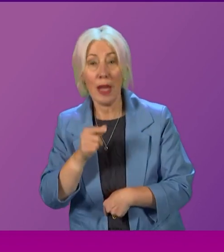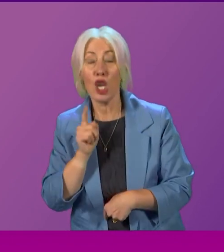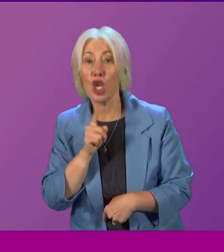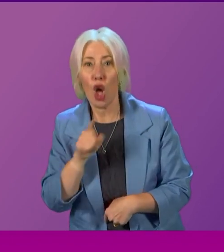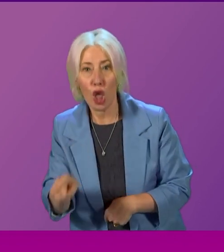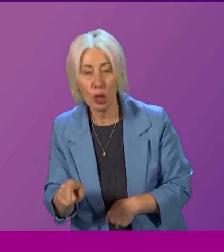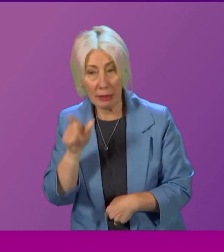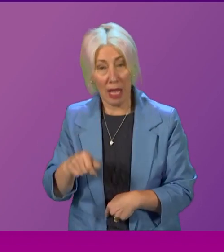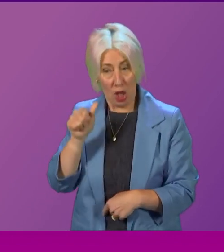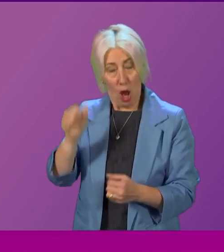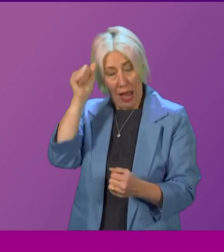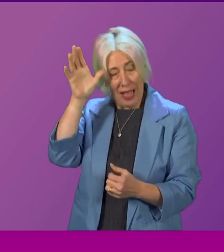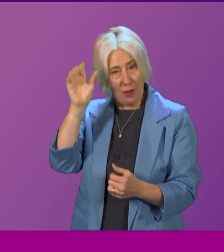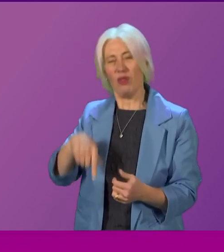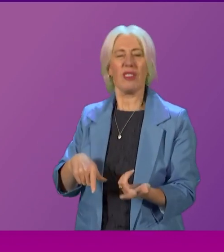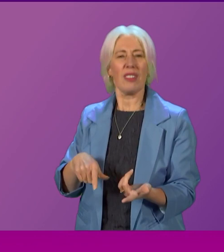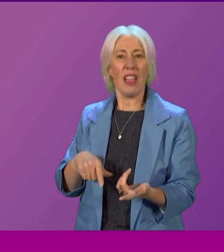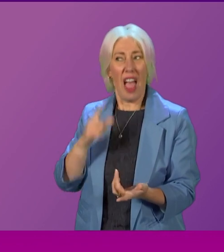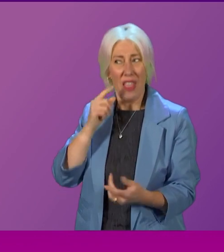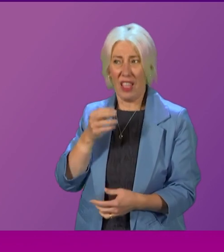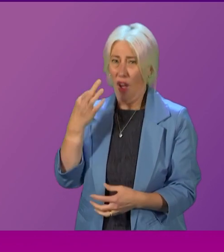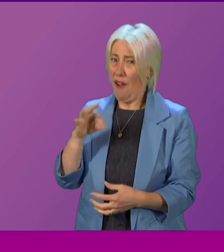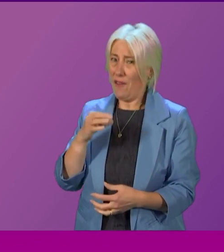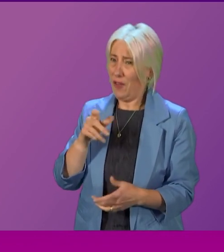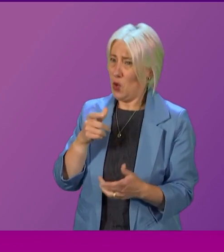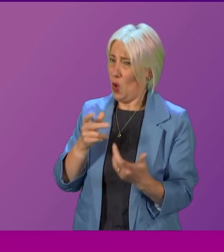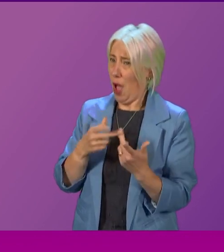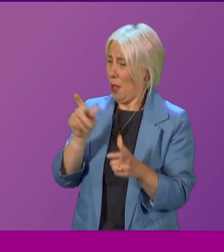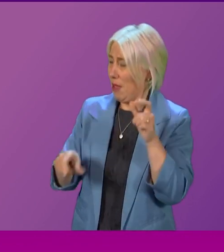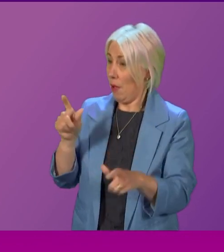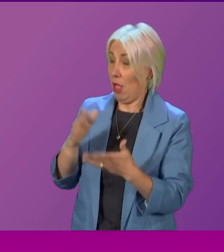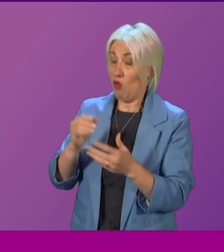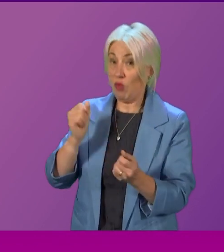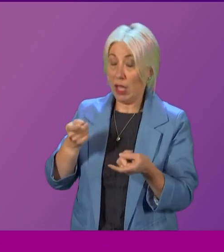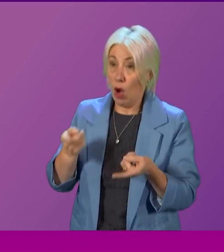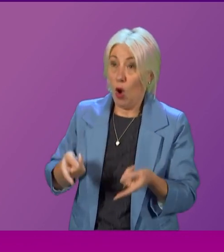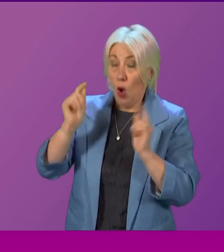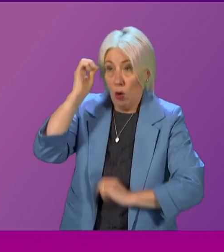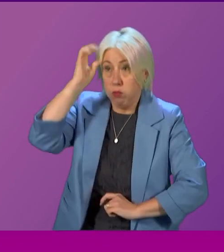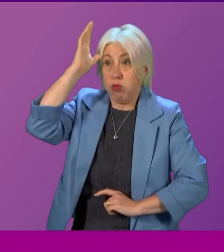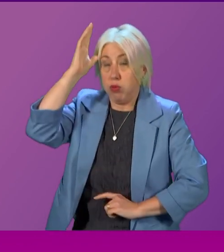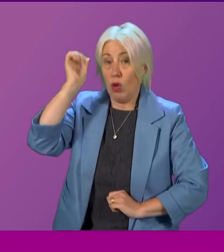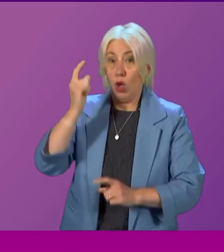I personally think that very few people can speak with greater authority on women’s safety.